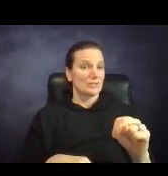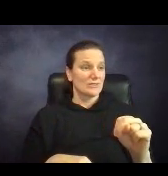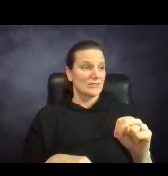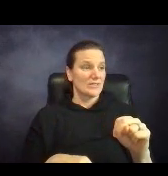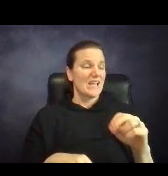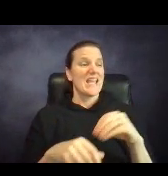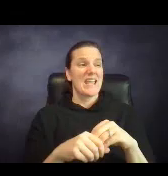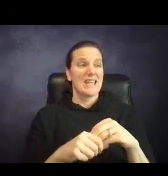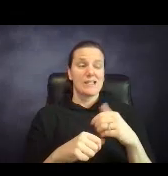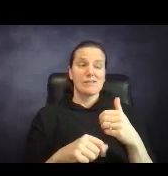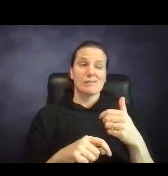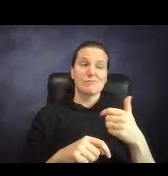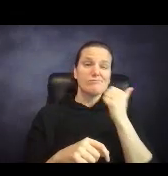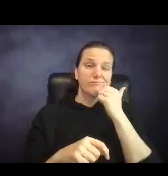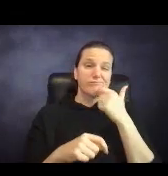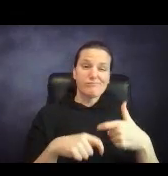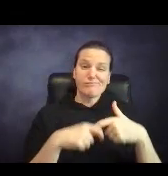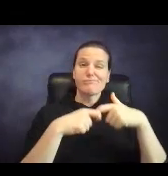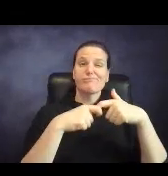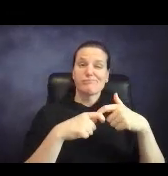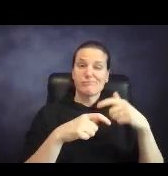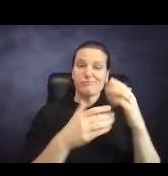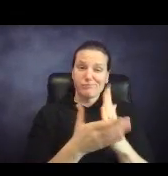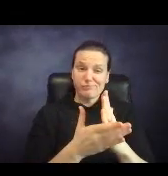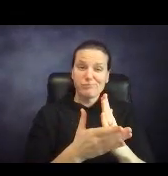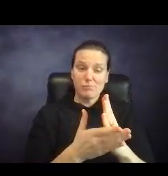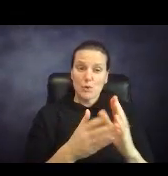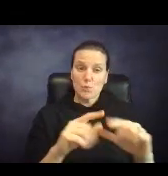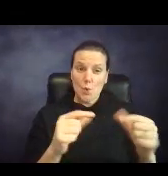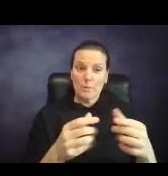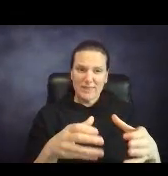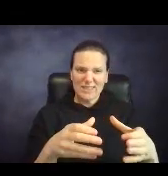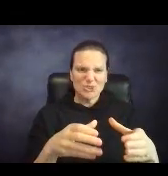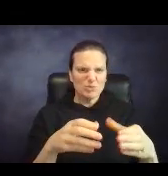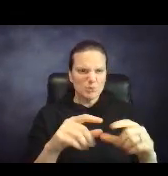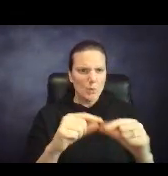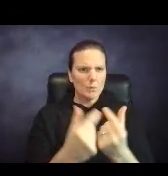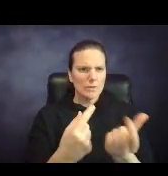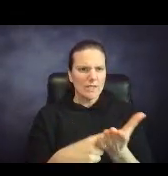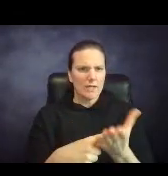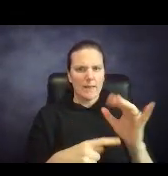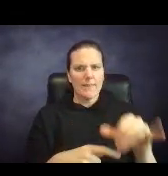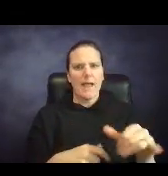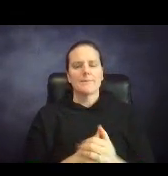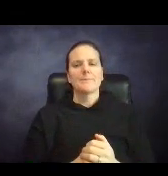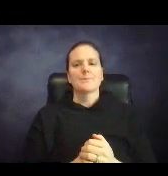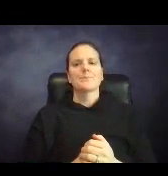you know, this group, this is what we're trying to, this is what we're talking about. And so it just, the Wall Street Journal found these, this,